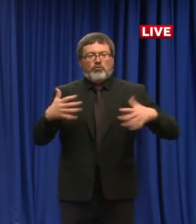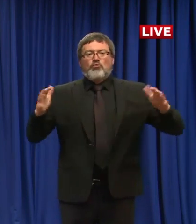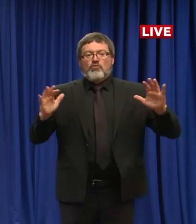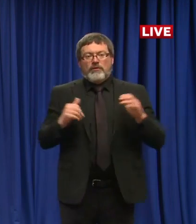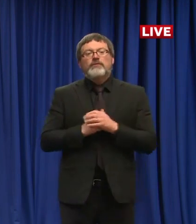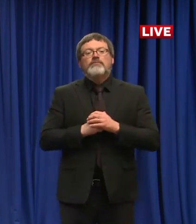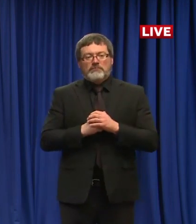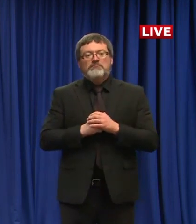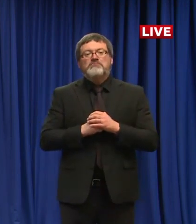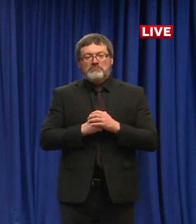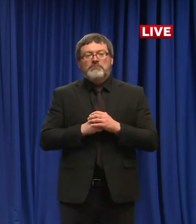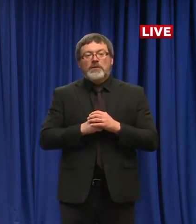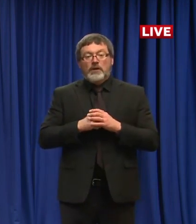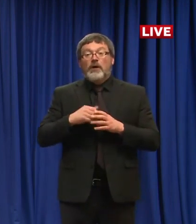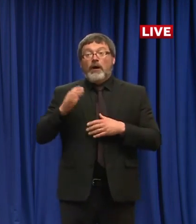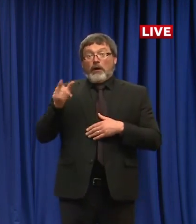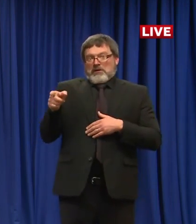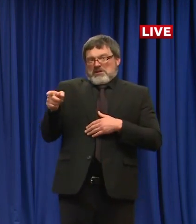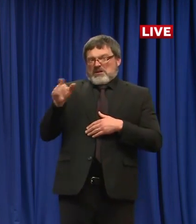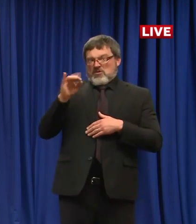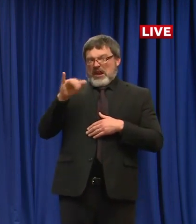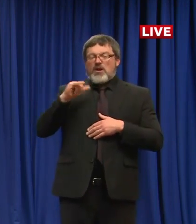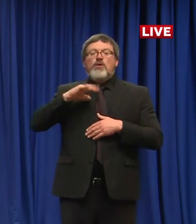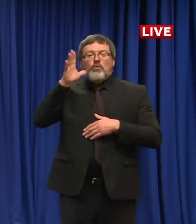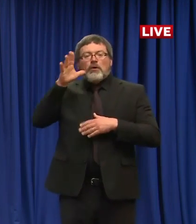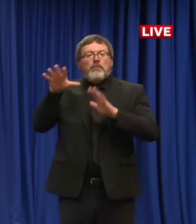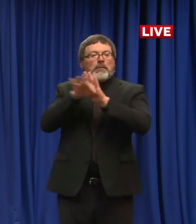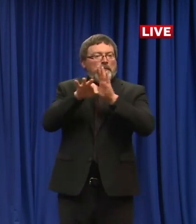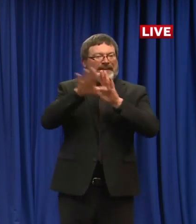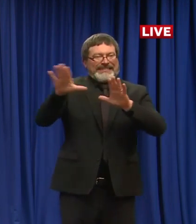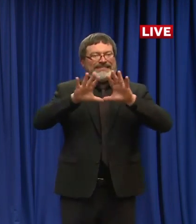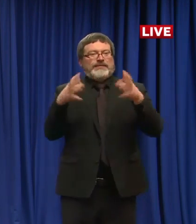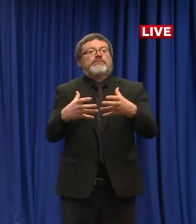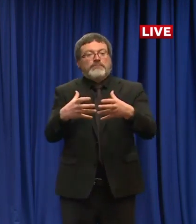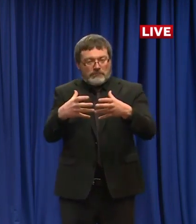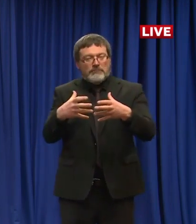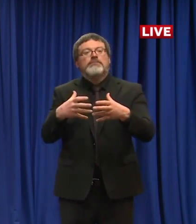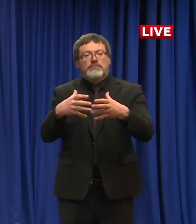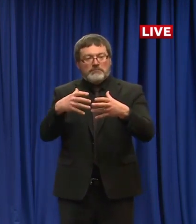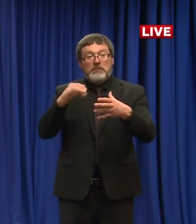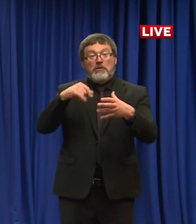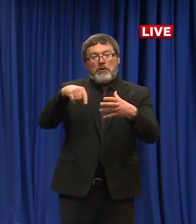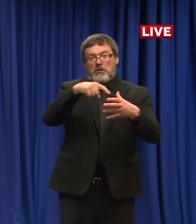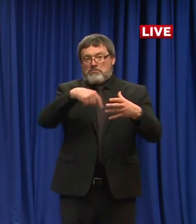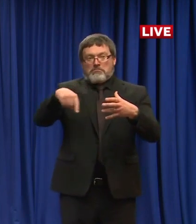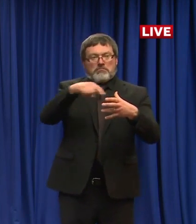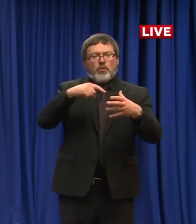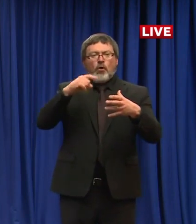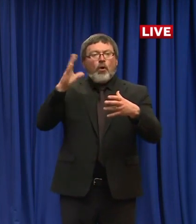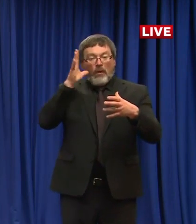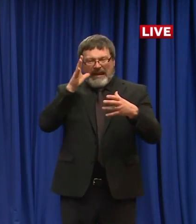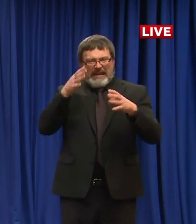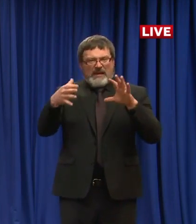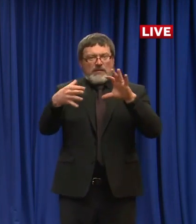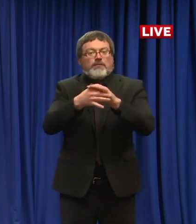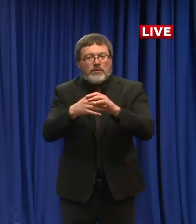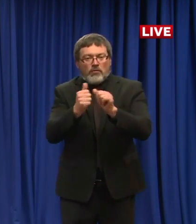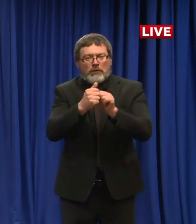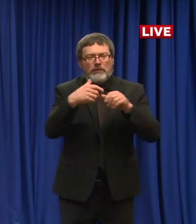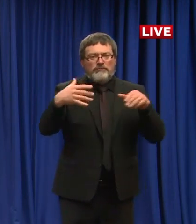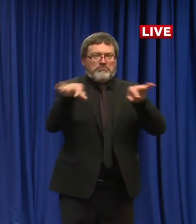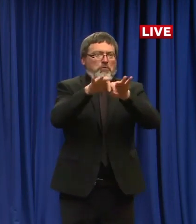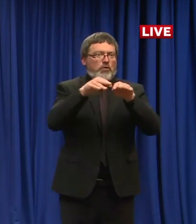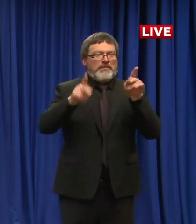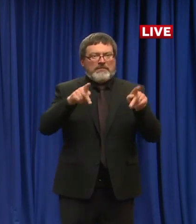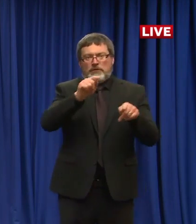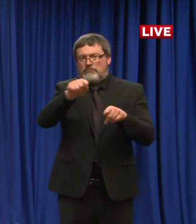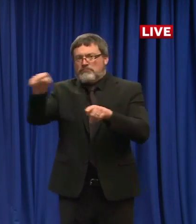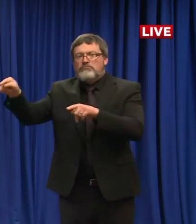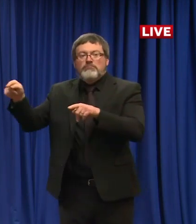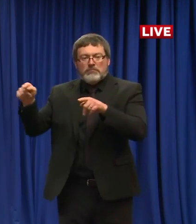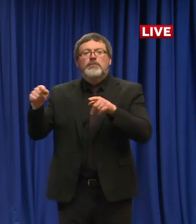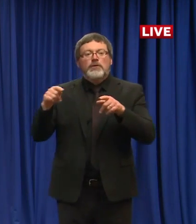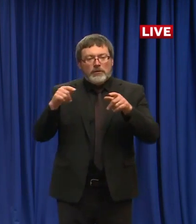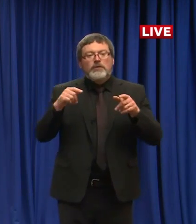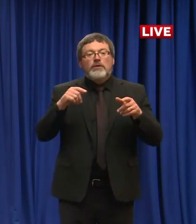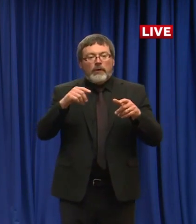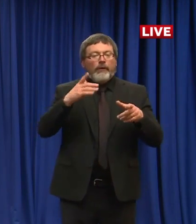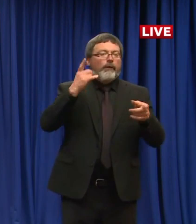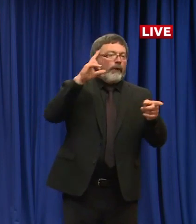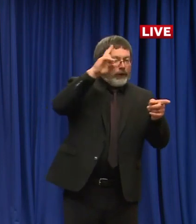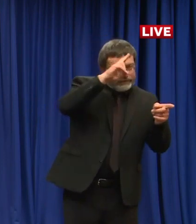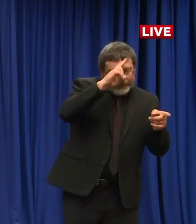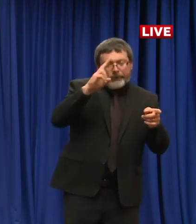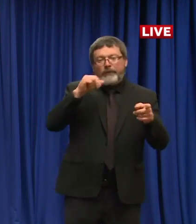HE HAS ALREADY HIT THE GROUND RUNNING AND IN THE COMING DAYS COMING DAYS, HE WILL BE FORMING HIS TEAM AND WE LOOK FORWARD TO MEETING WITH SOME OF THE KEY STAKEHOLDERS WHETHER THEY BE